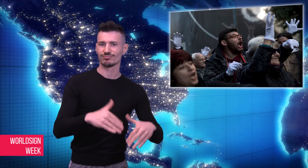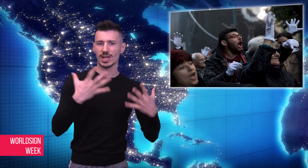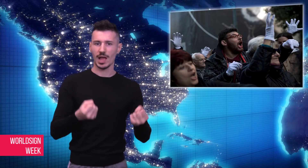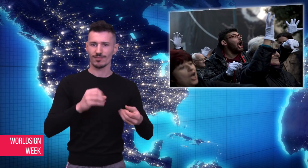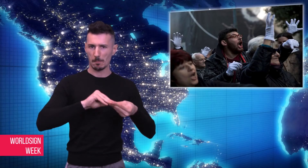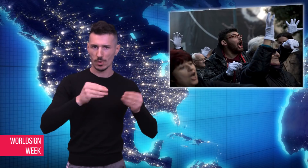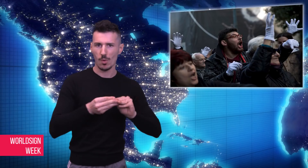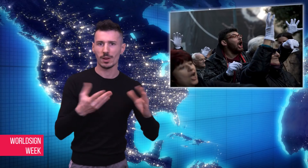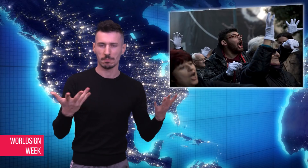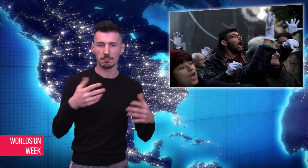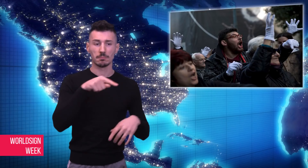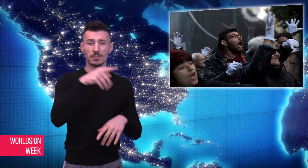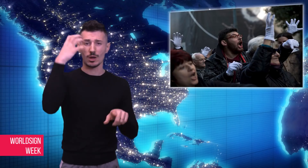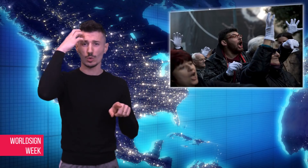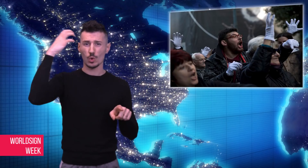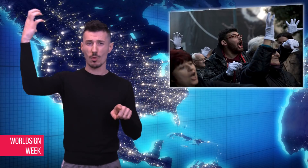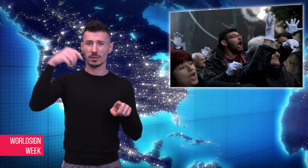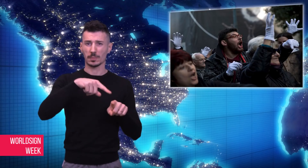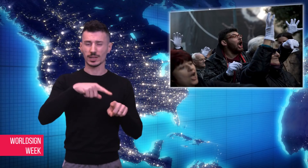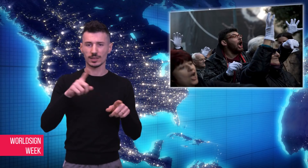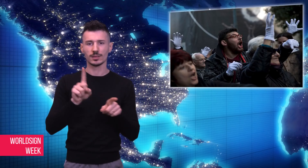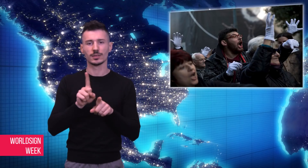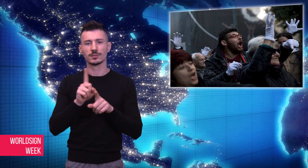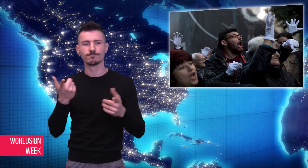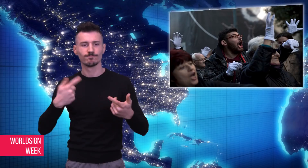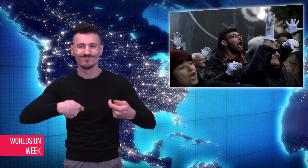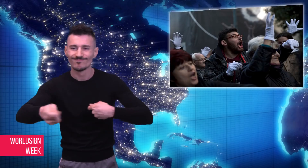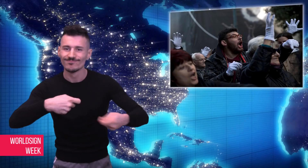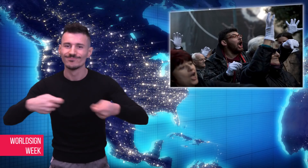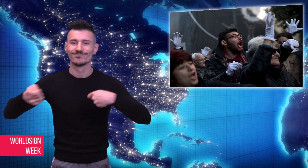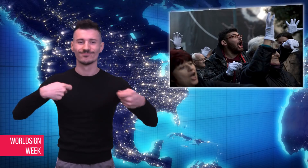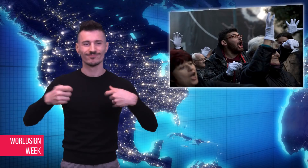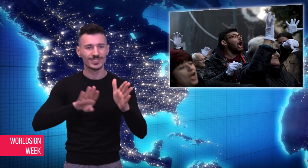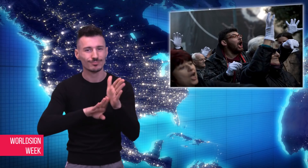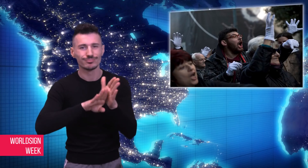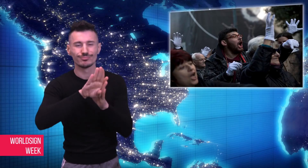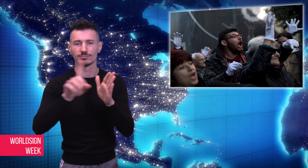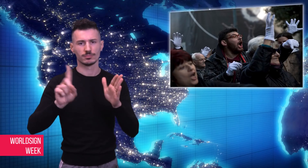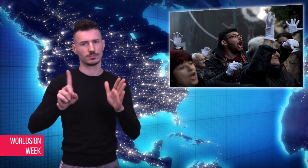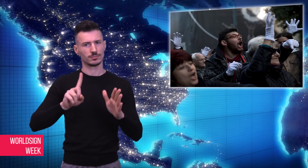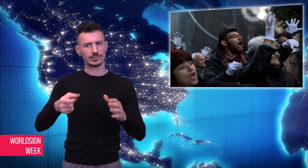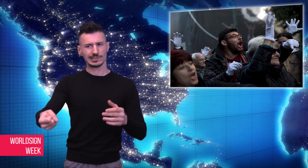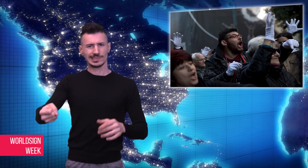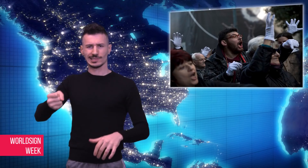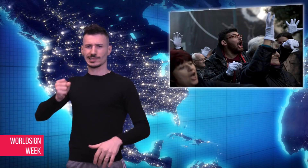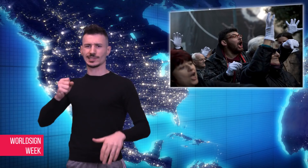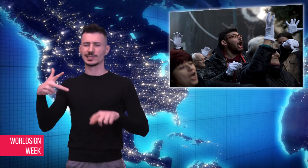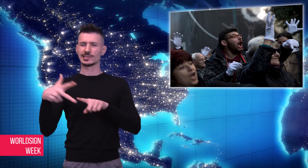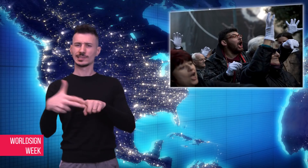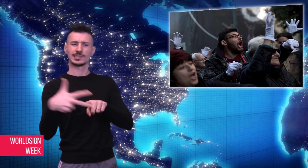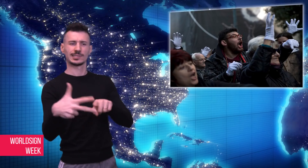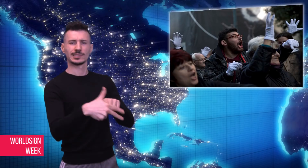with emergency financial support is coming to an end, austerity